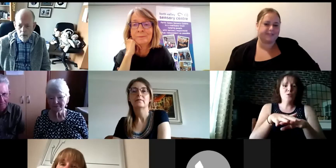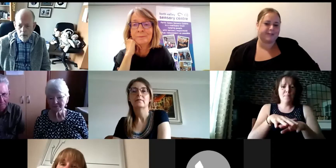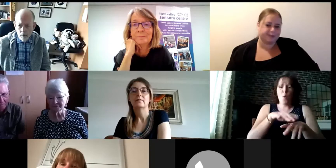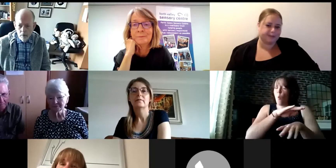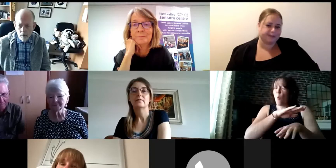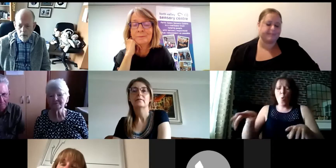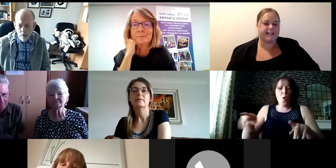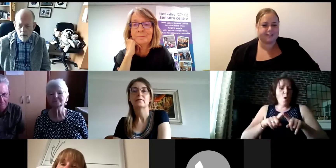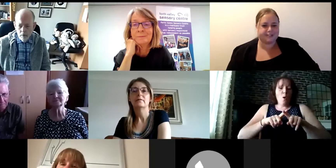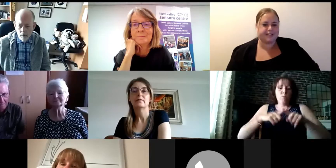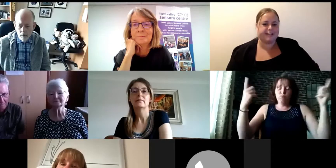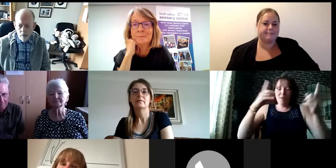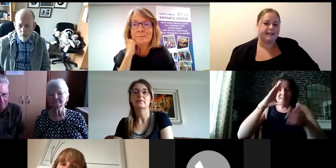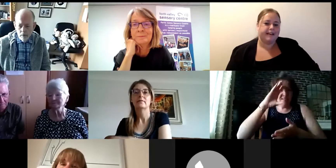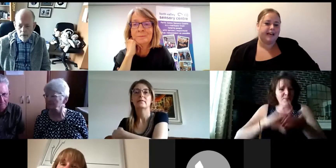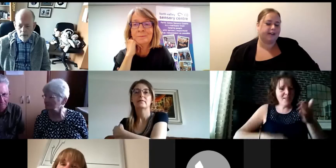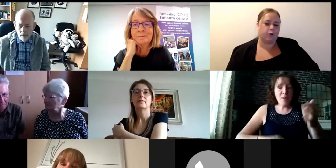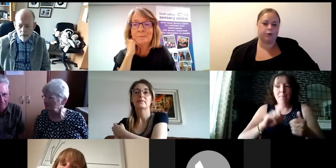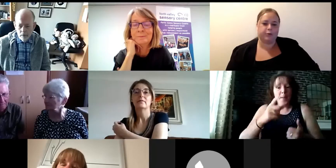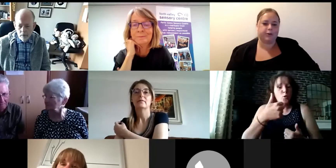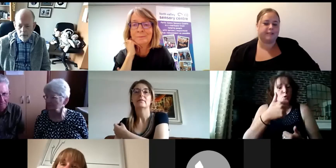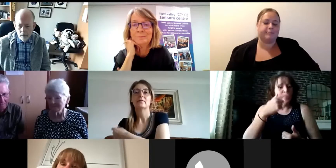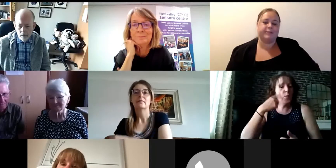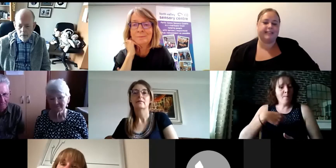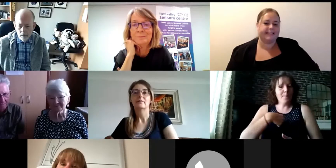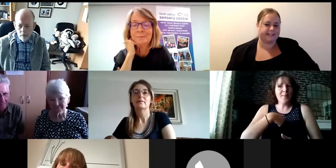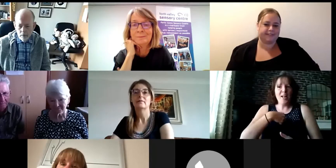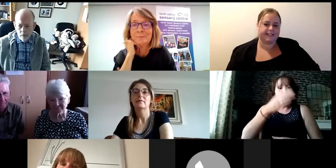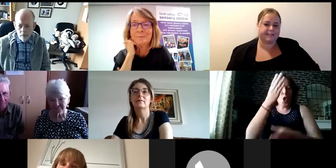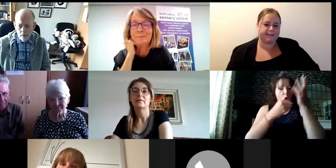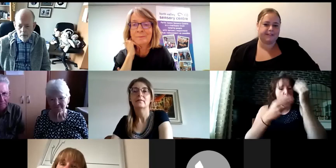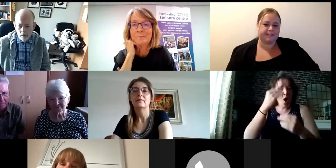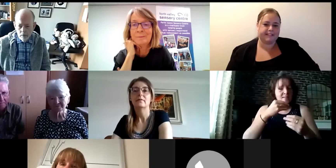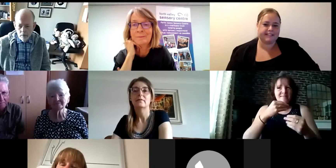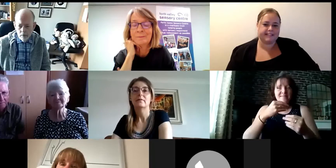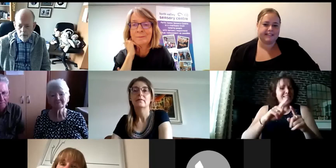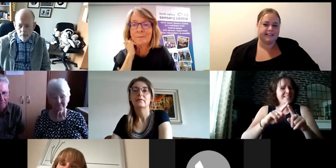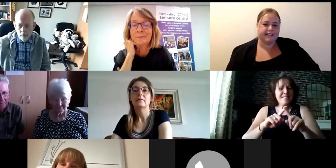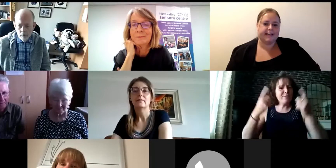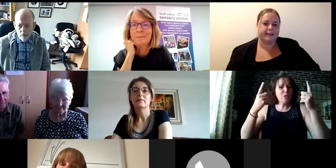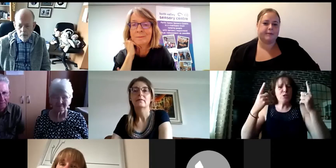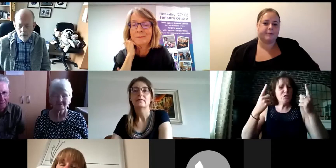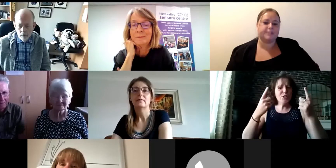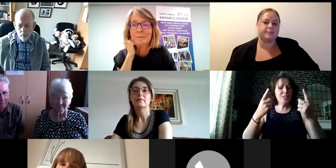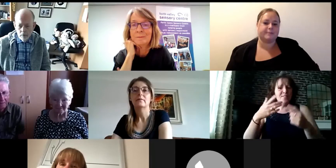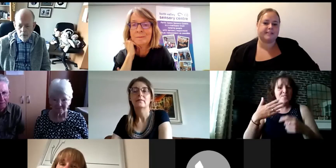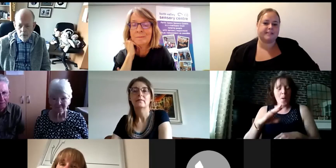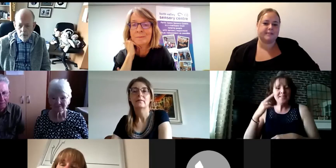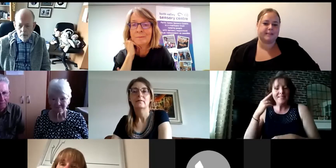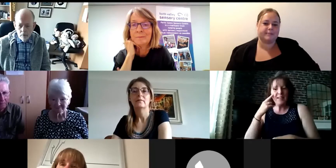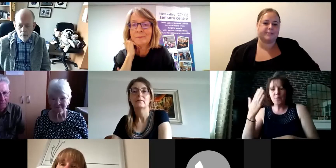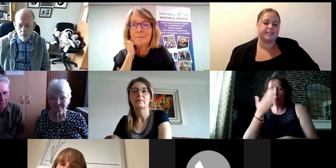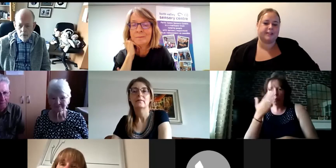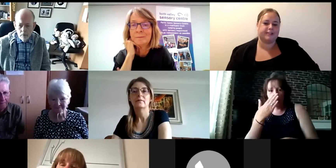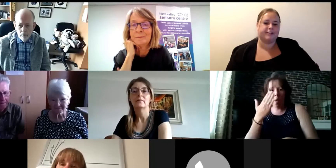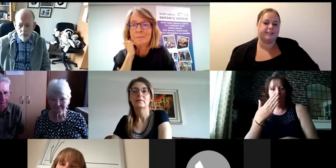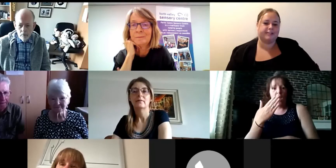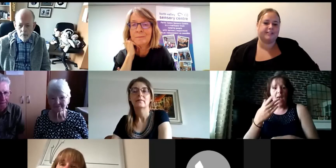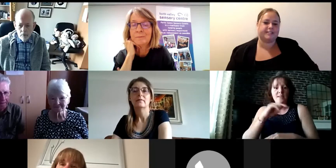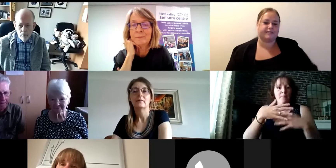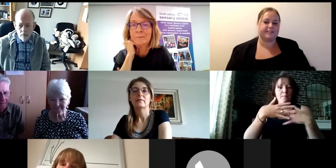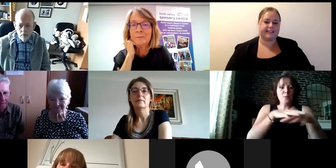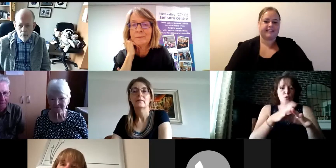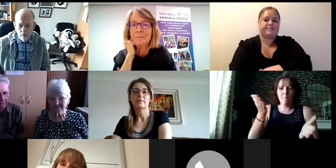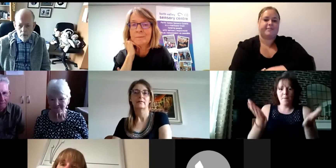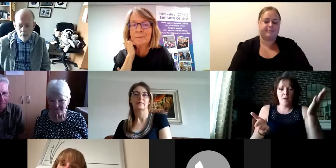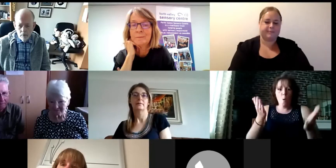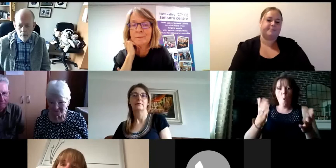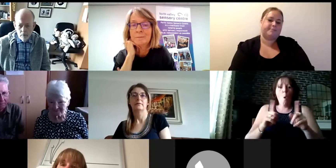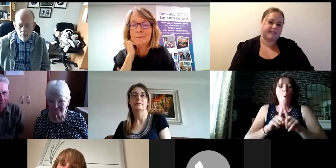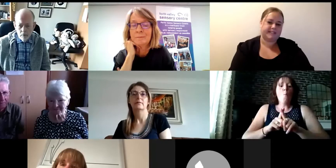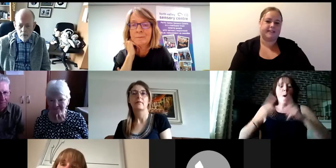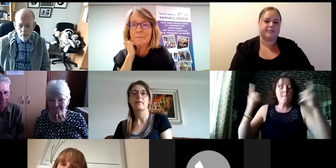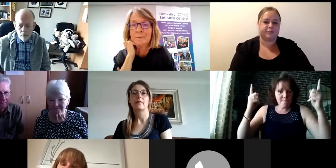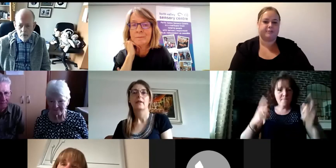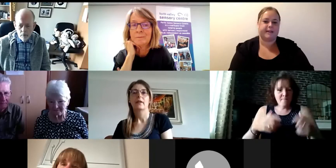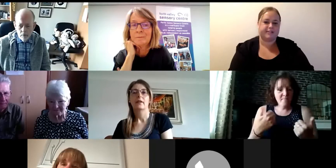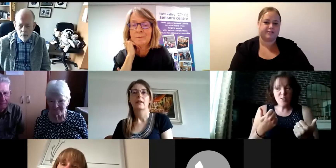moved to mainstream school. I had different experiences. From deaf school to mainstream